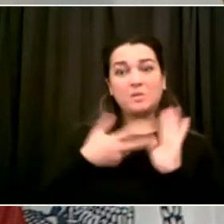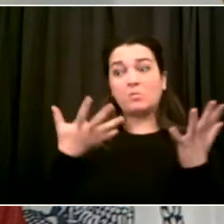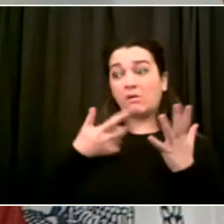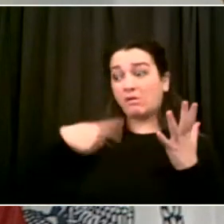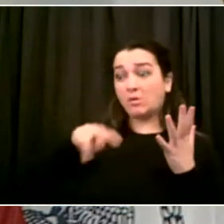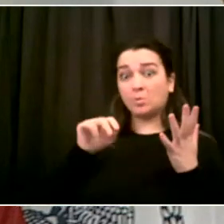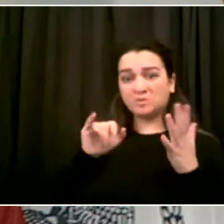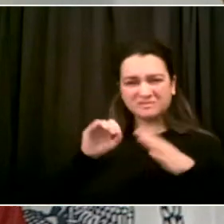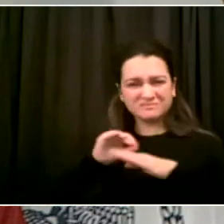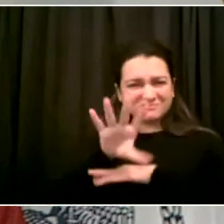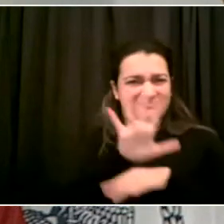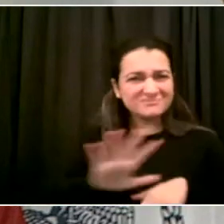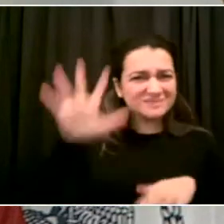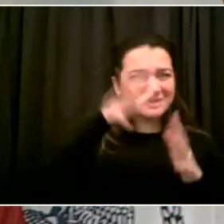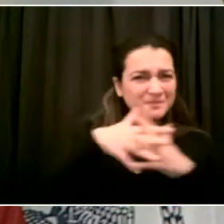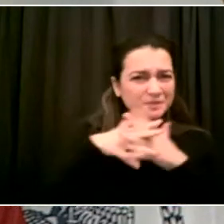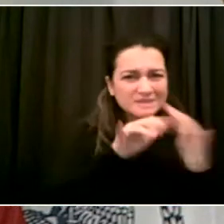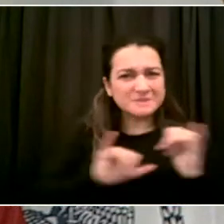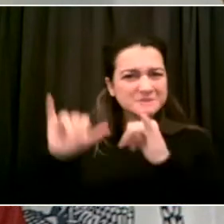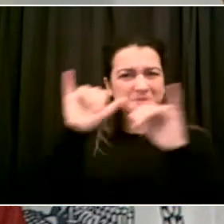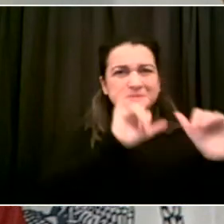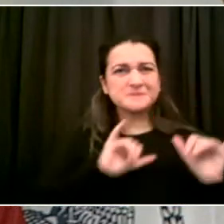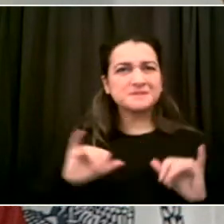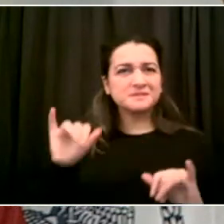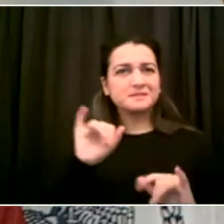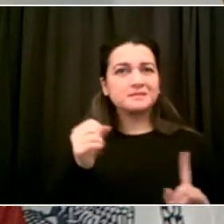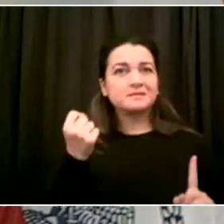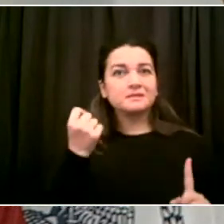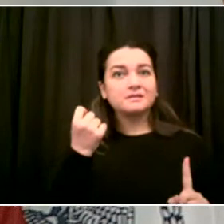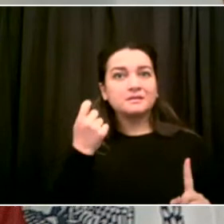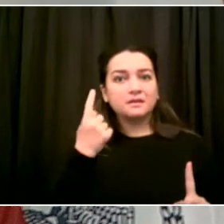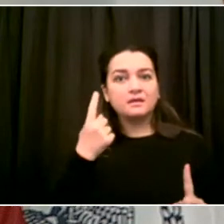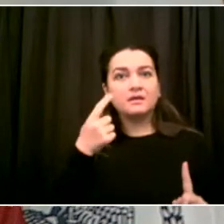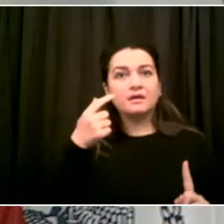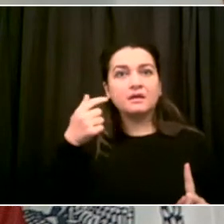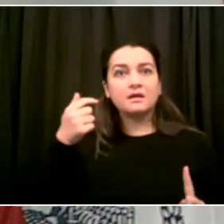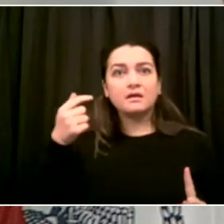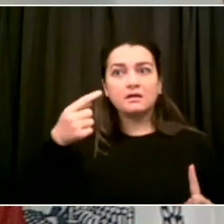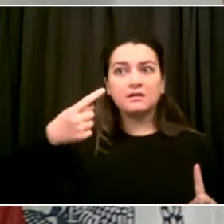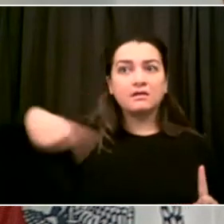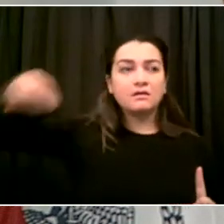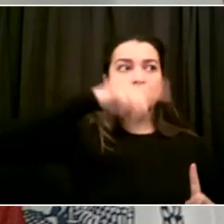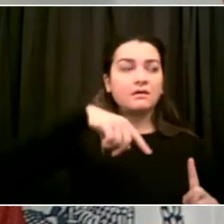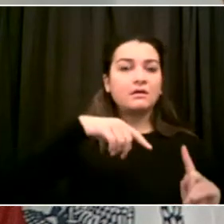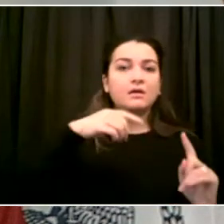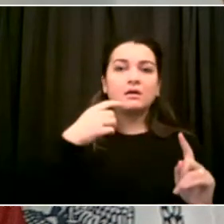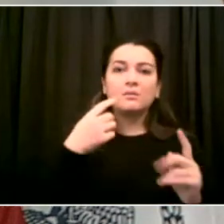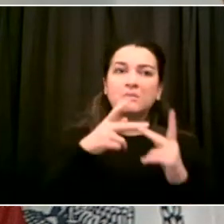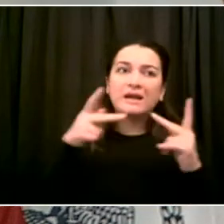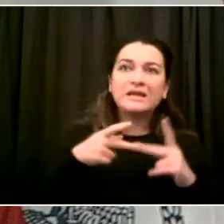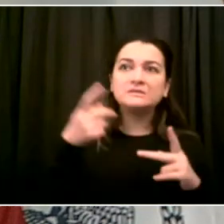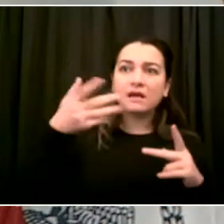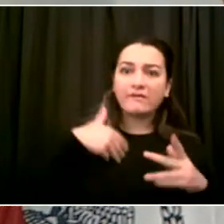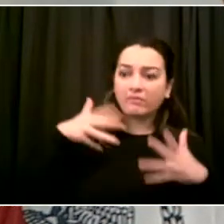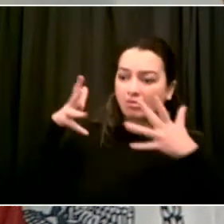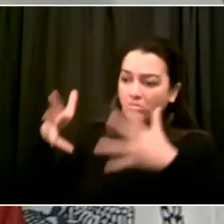GOVERNMENT TO USE E SECOND DOSES THAT ARE WAITING.G.